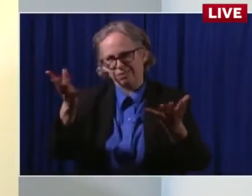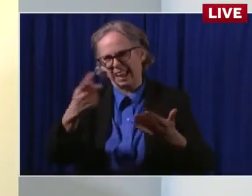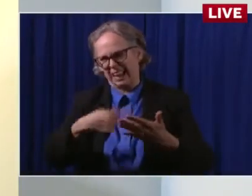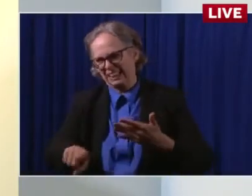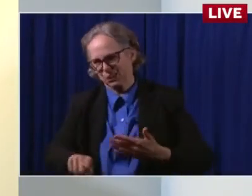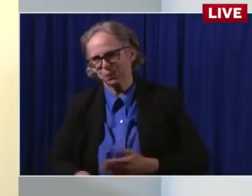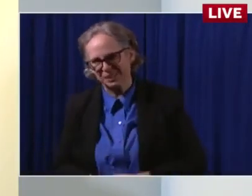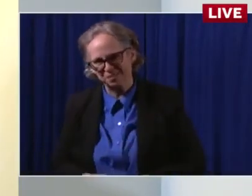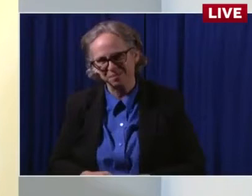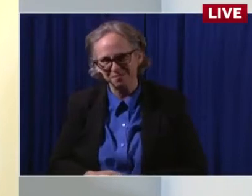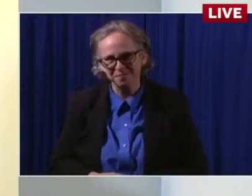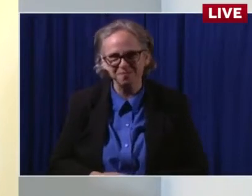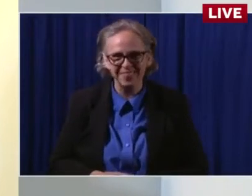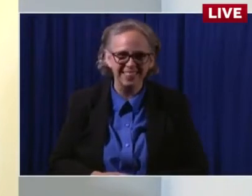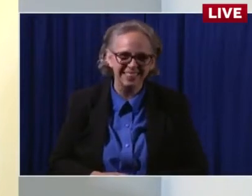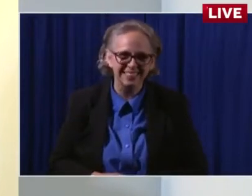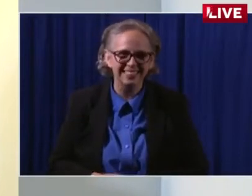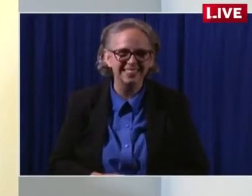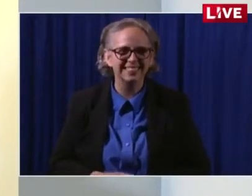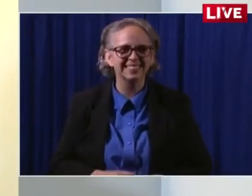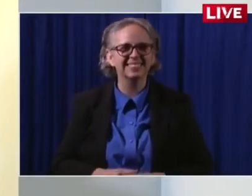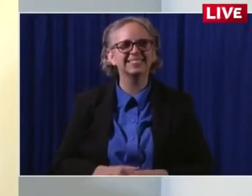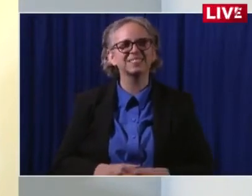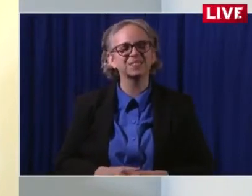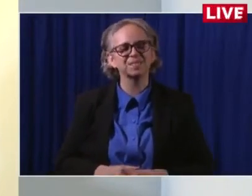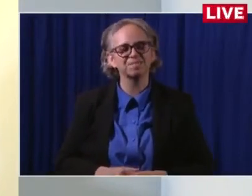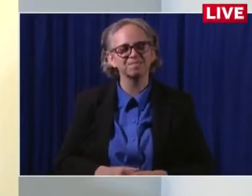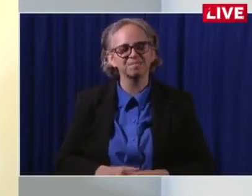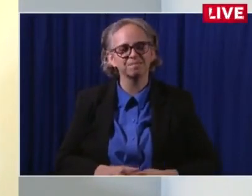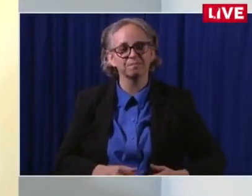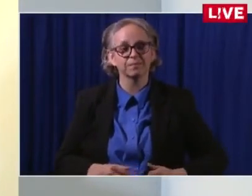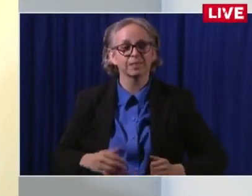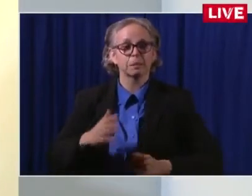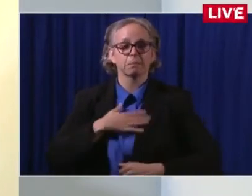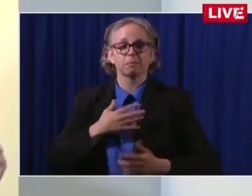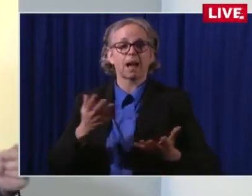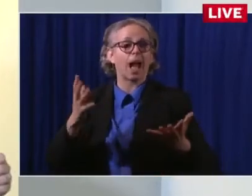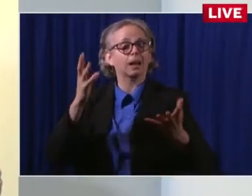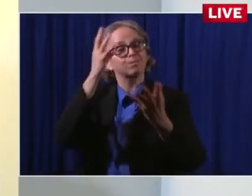AND WE WILL BE FORTHCOMING WITH MORE INFORMATION STARTING SOMETIME NEXT WEEK.